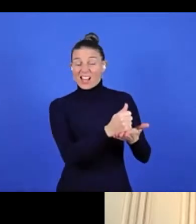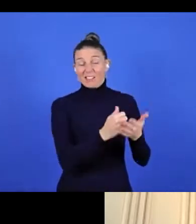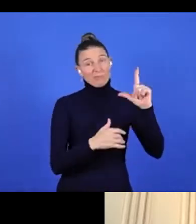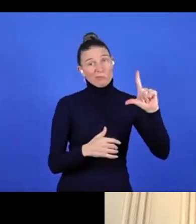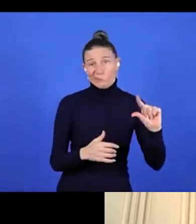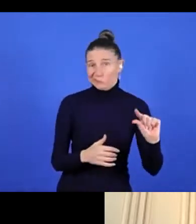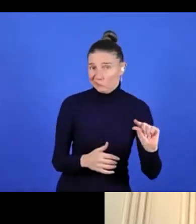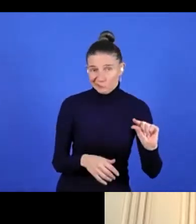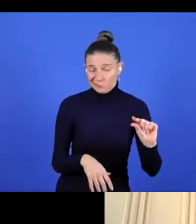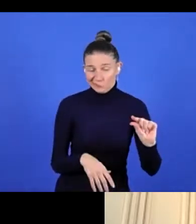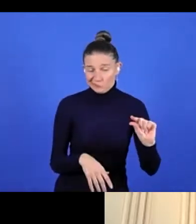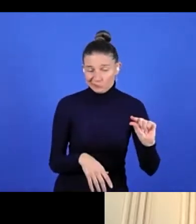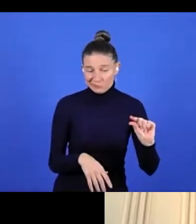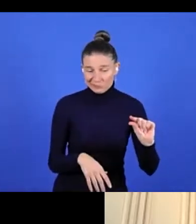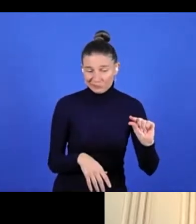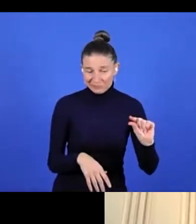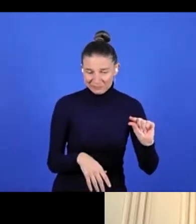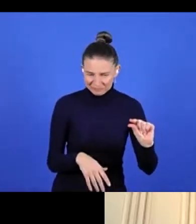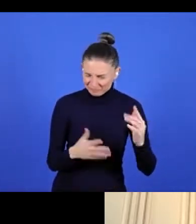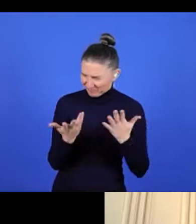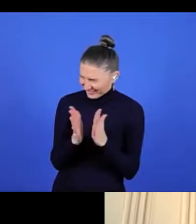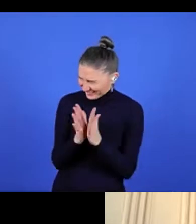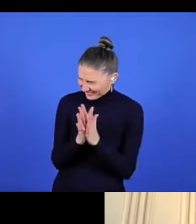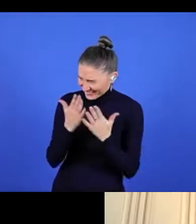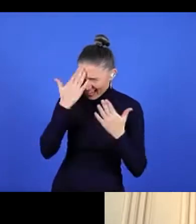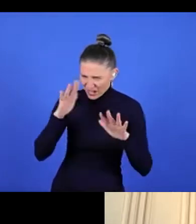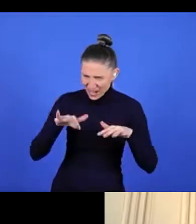to financial